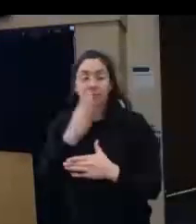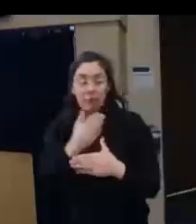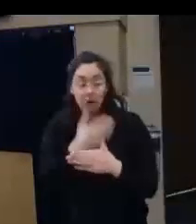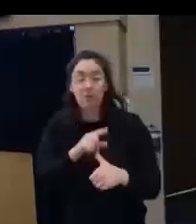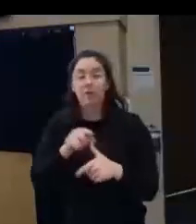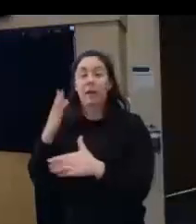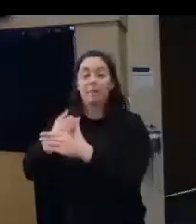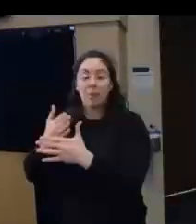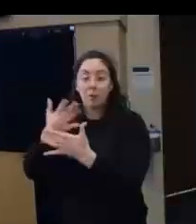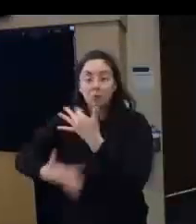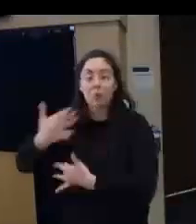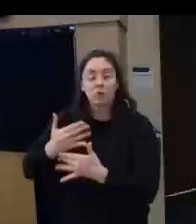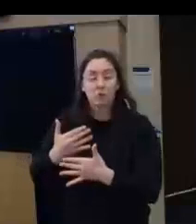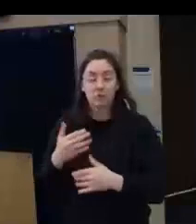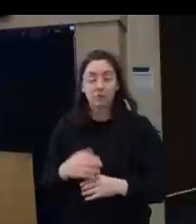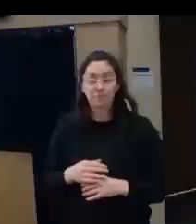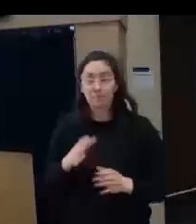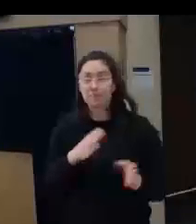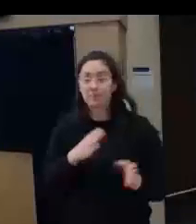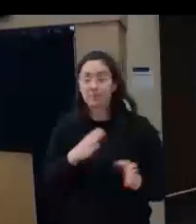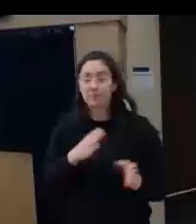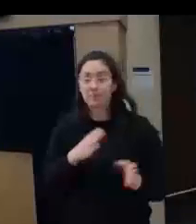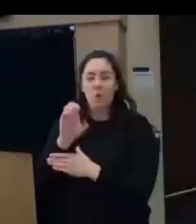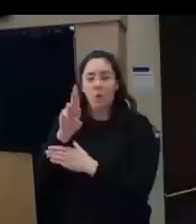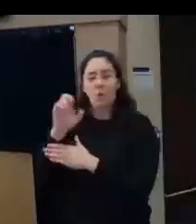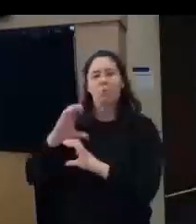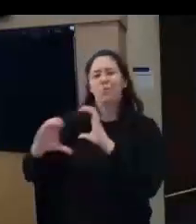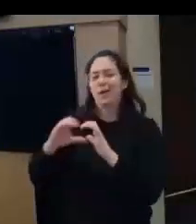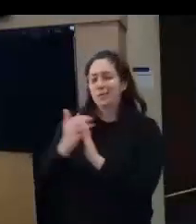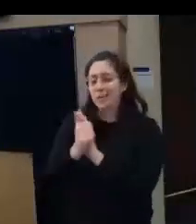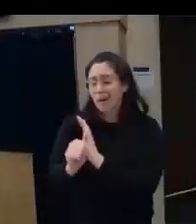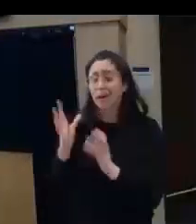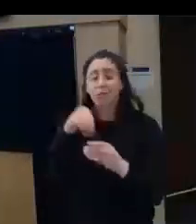impaired social interactions and impairment in core communication skills including pragmatic